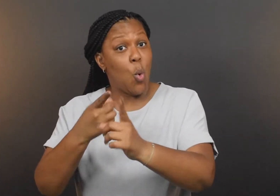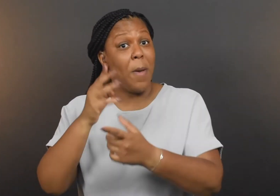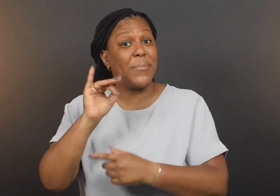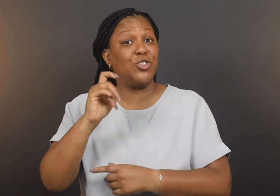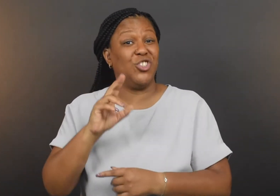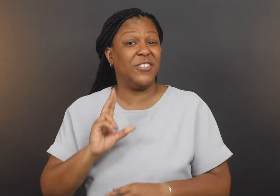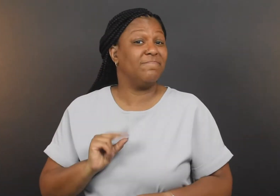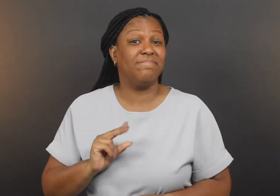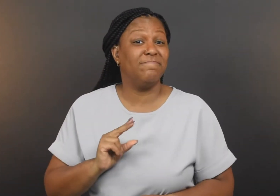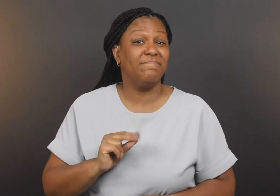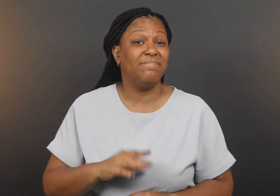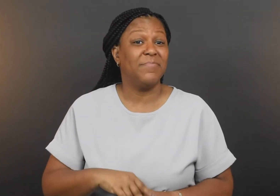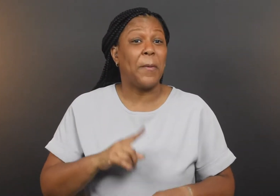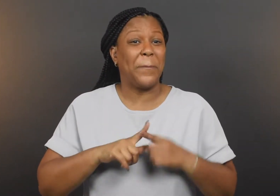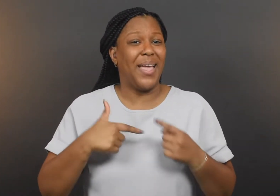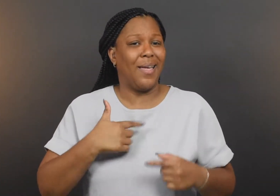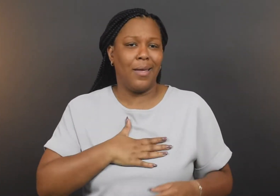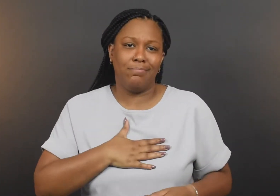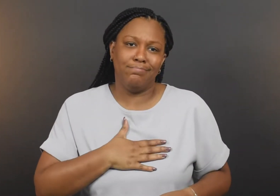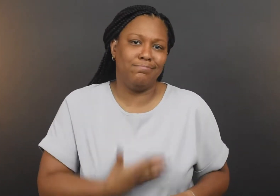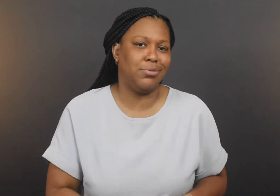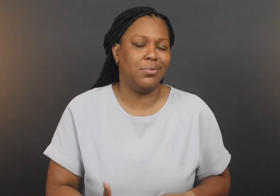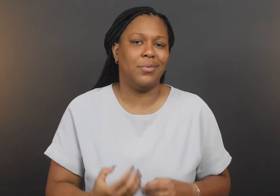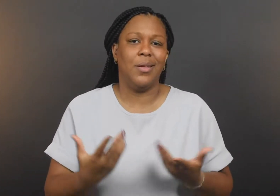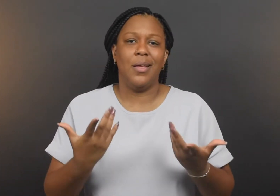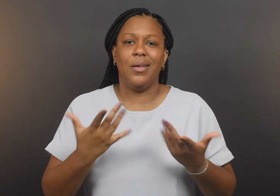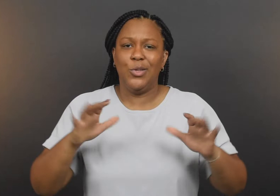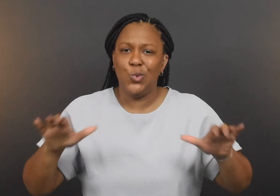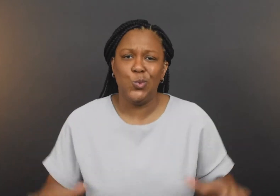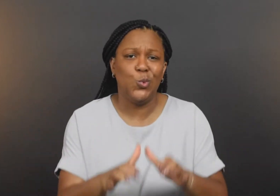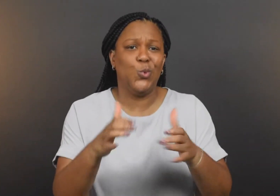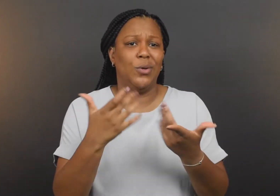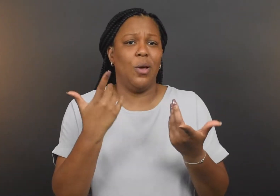but we were able to do more than what we set out to do, and that always makes you feel good.”